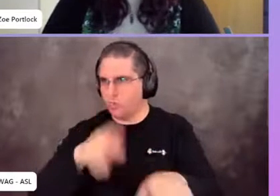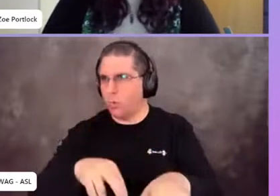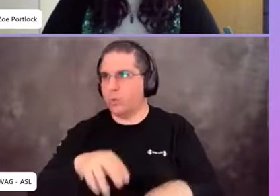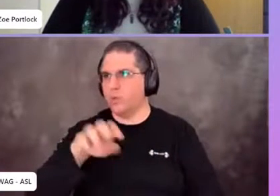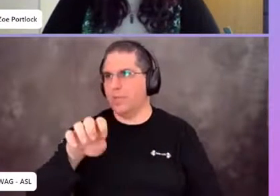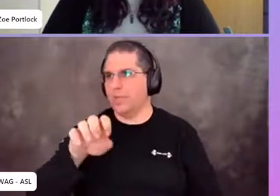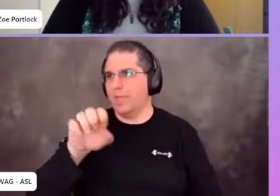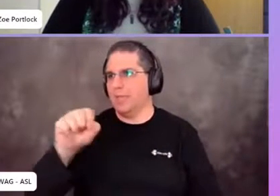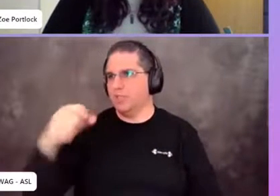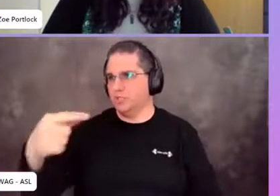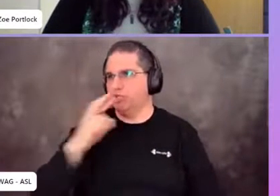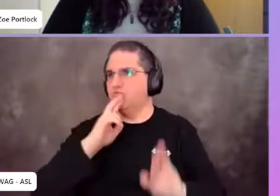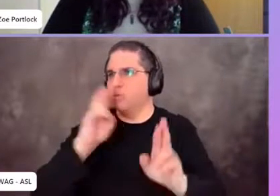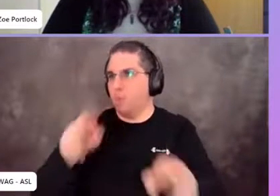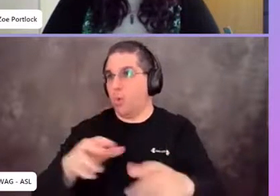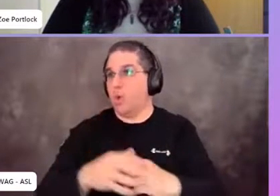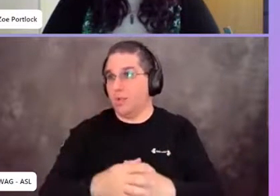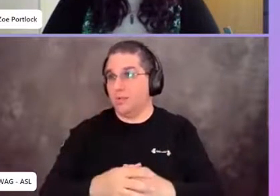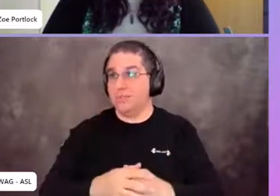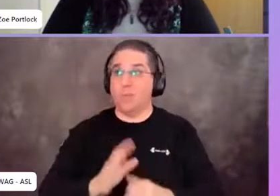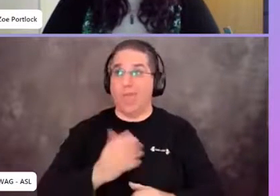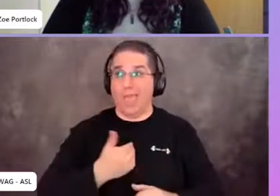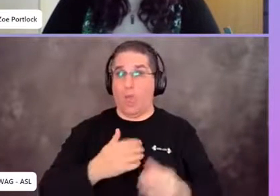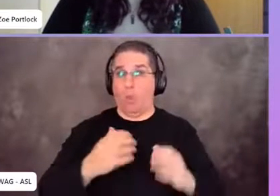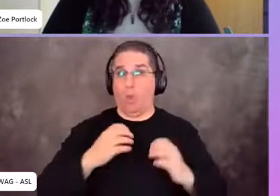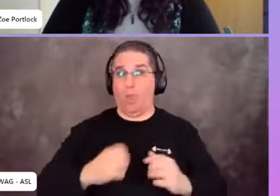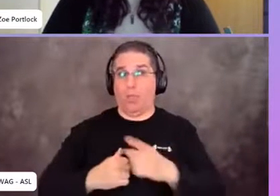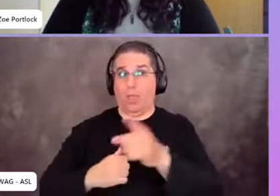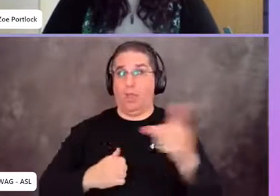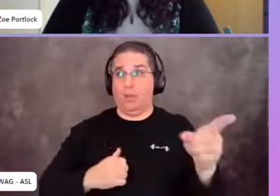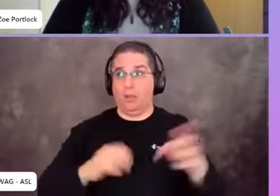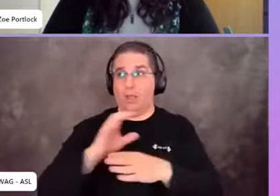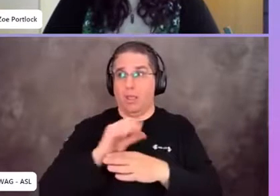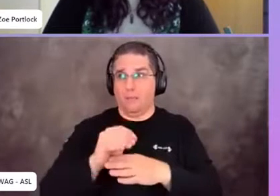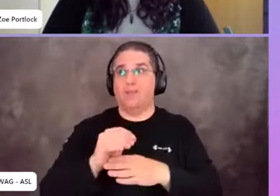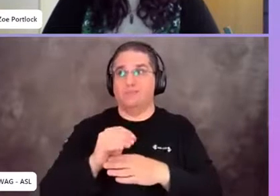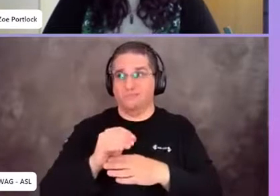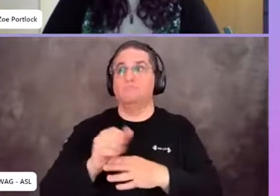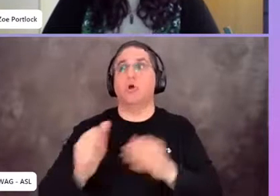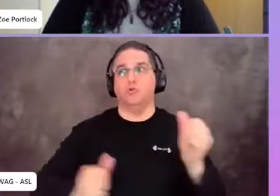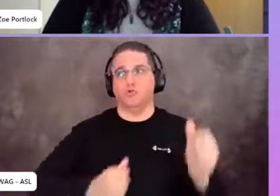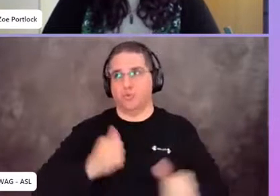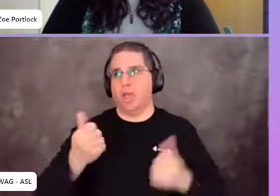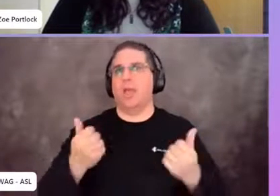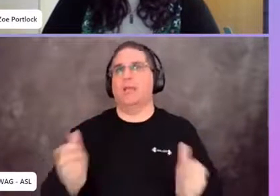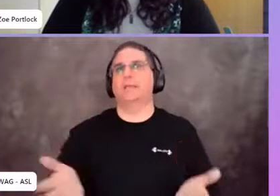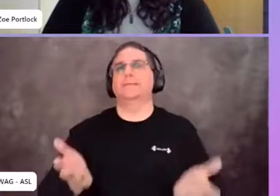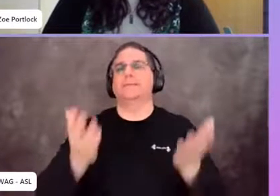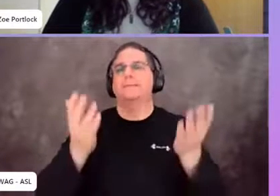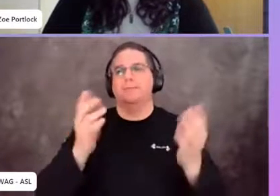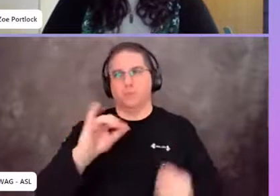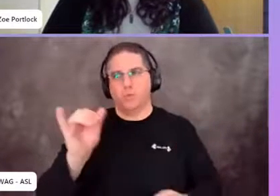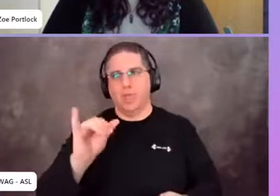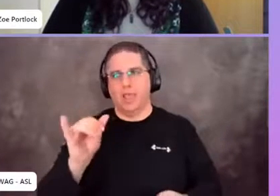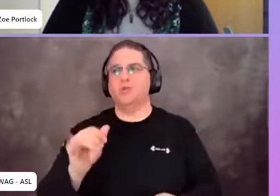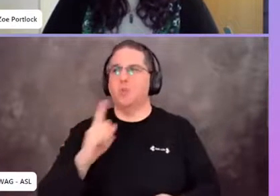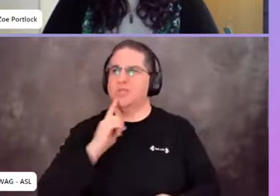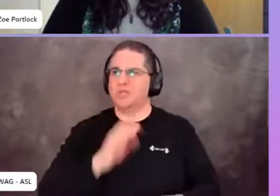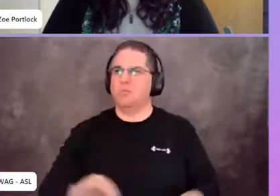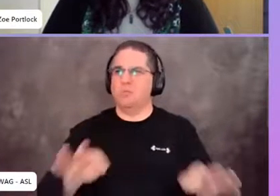digital accessibility and disability and inclusion in their purpose reports and esg reports. These include our